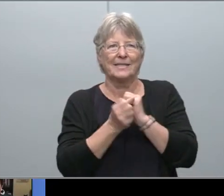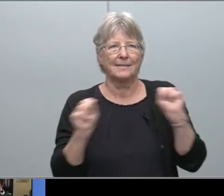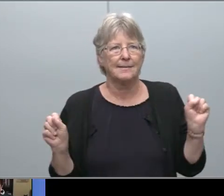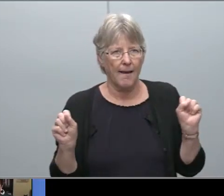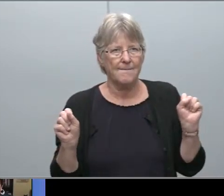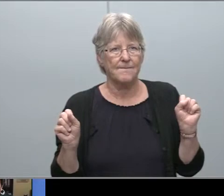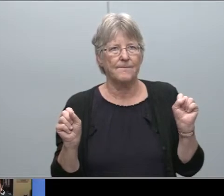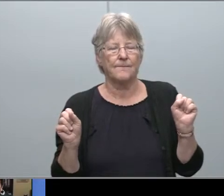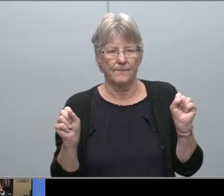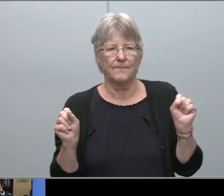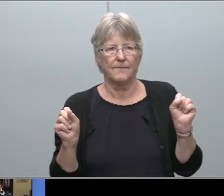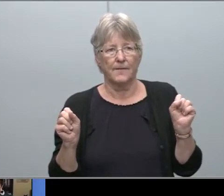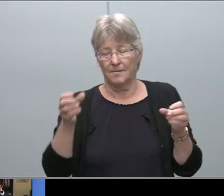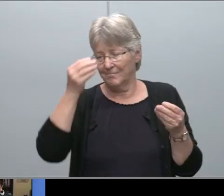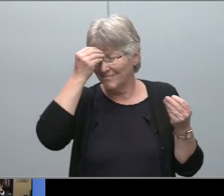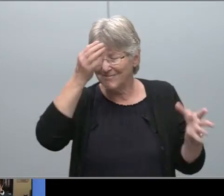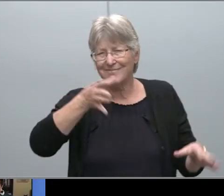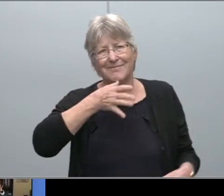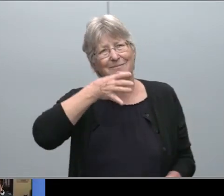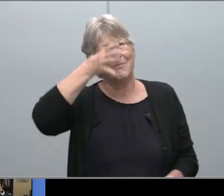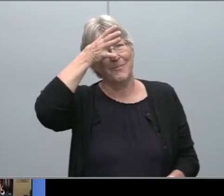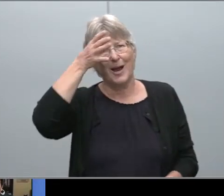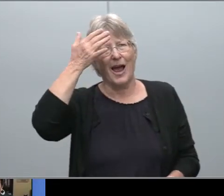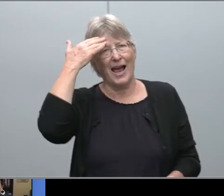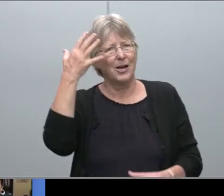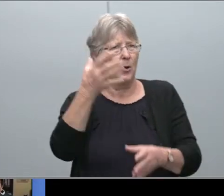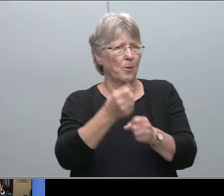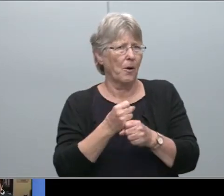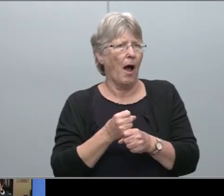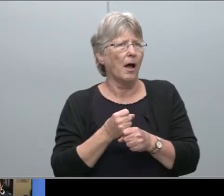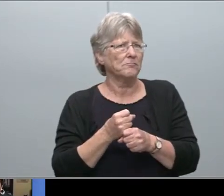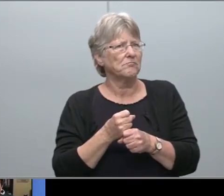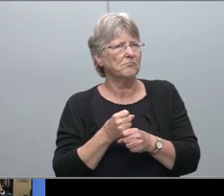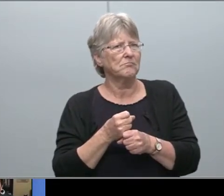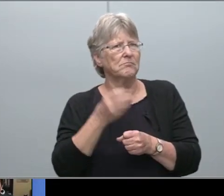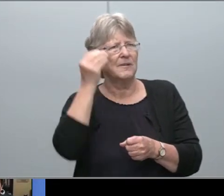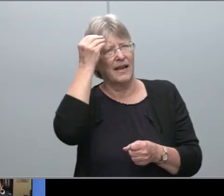and this is just a plan and moving forward. And I think that that's important to know,